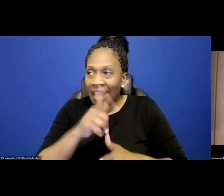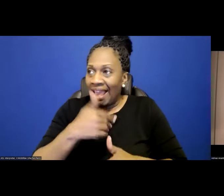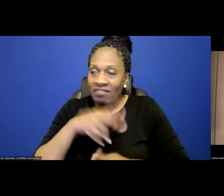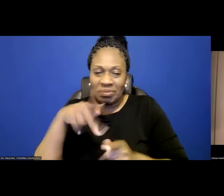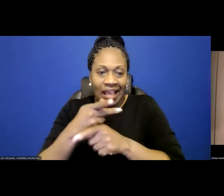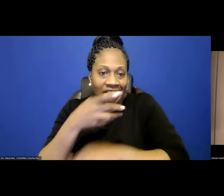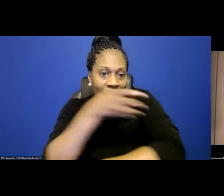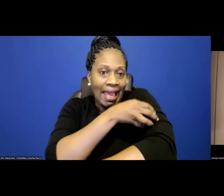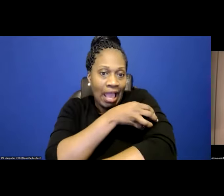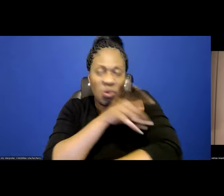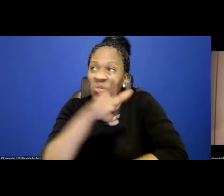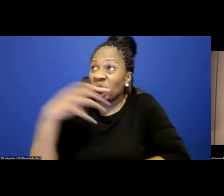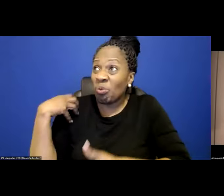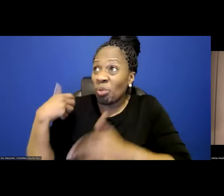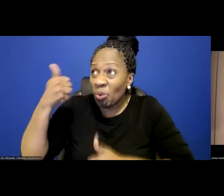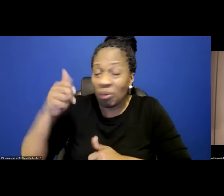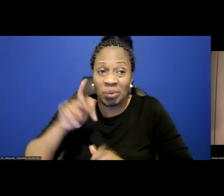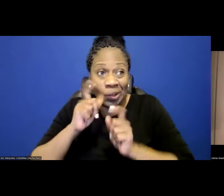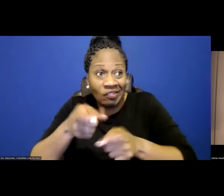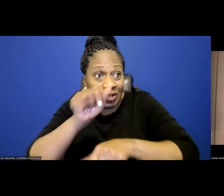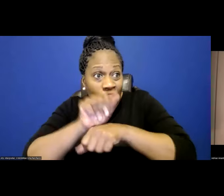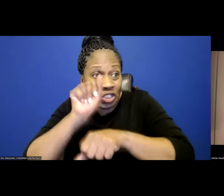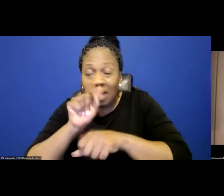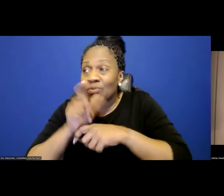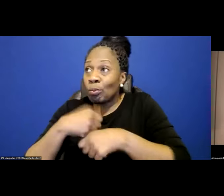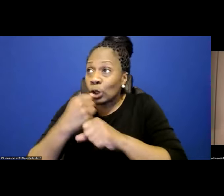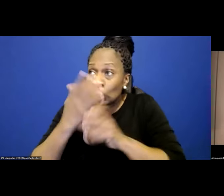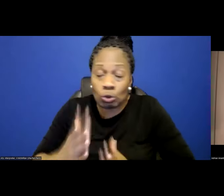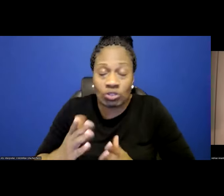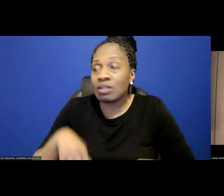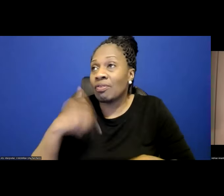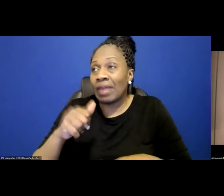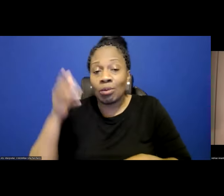Those are the employers, the people who are giving you the jobs, the producers, the presenters,